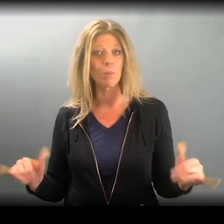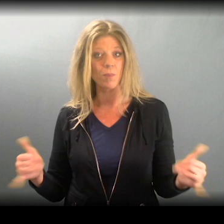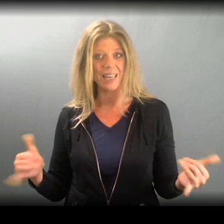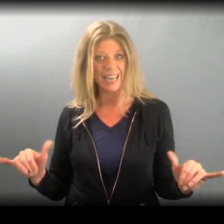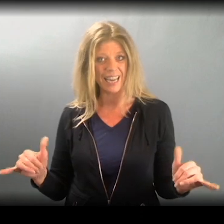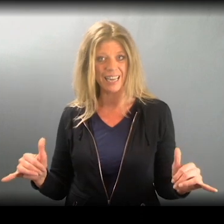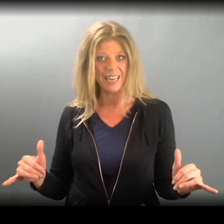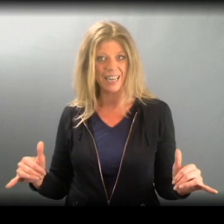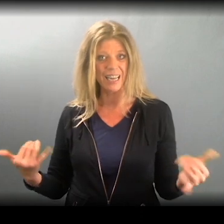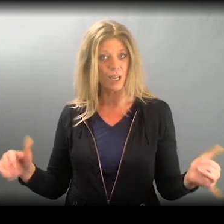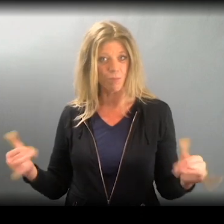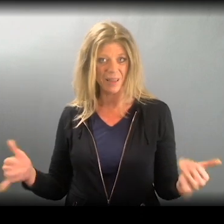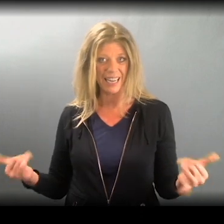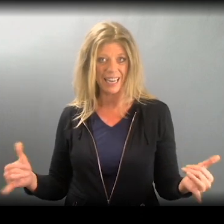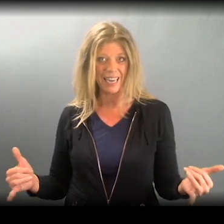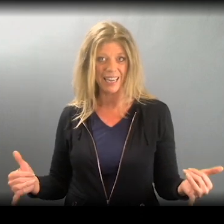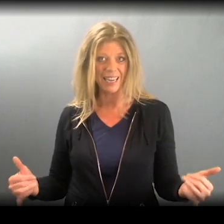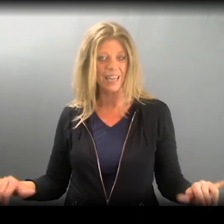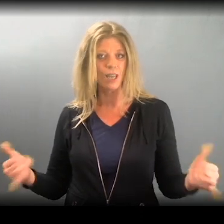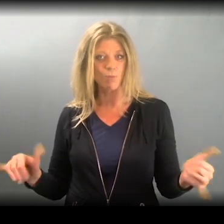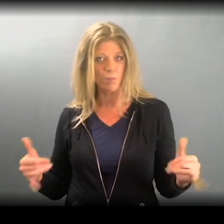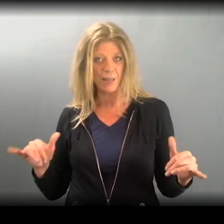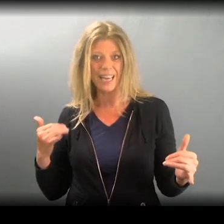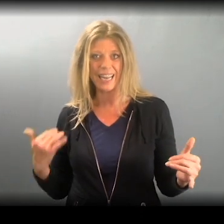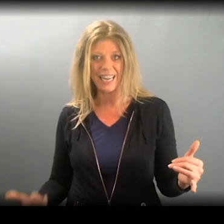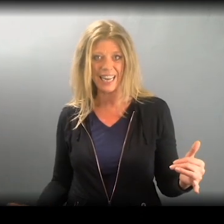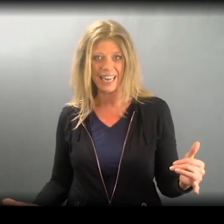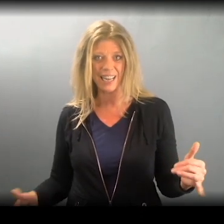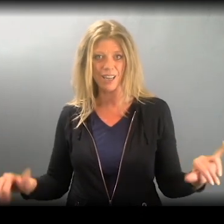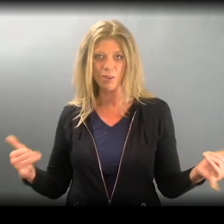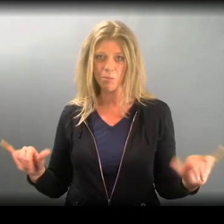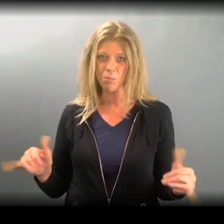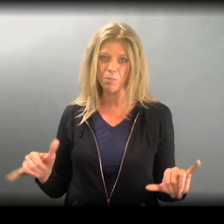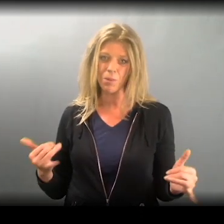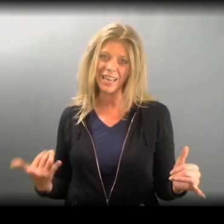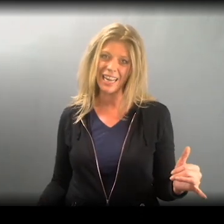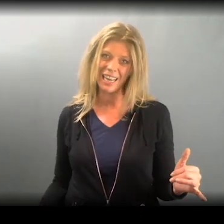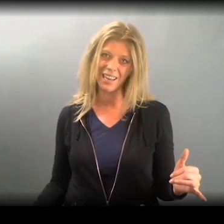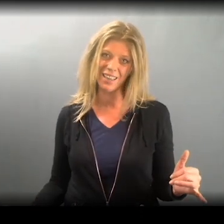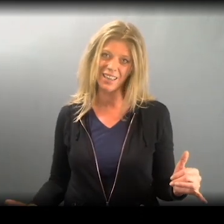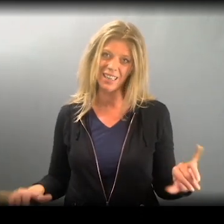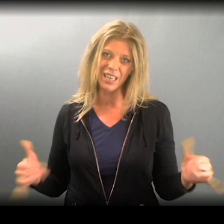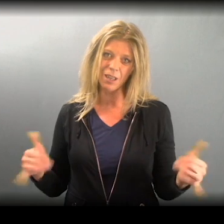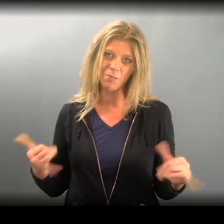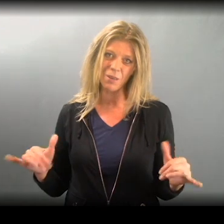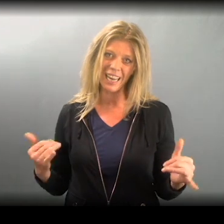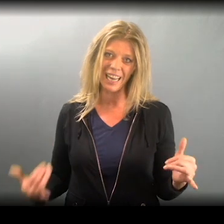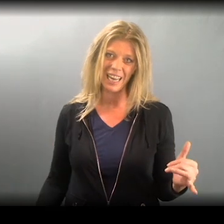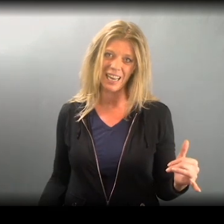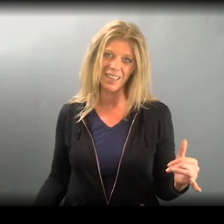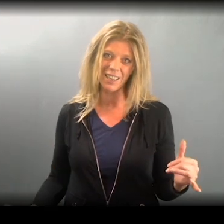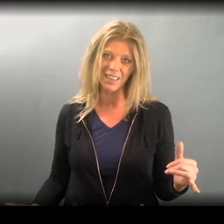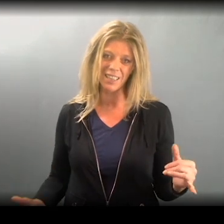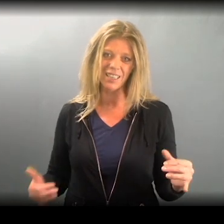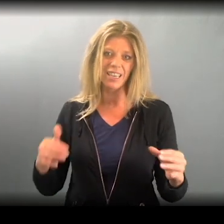PLAY PLAYING